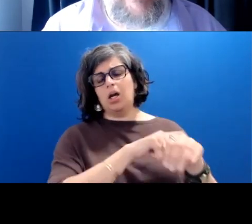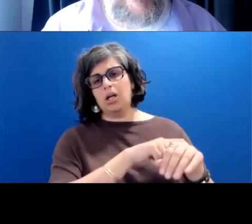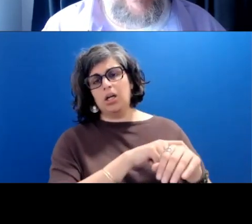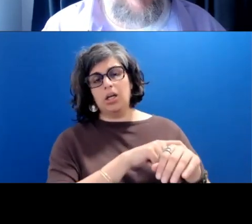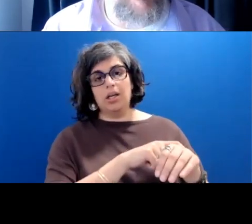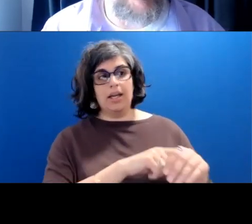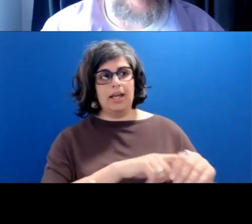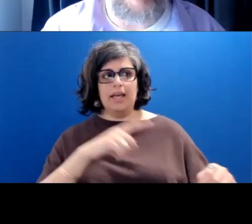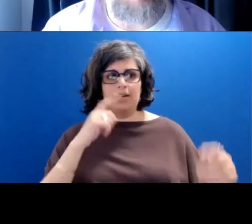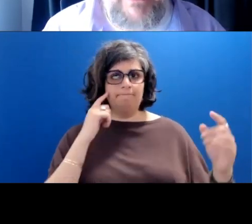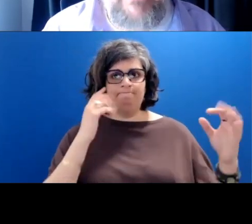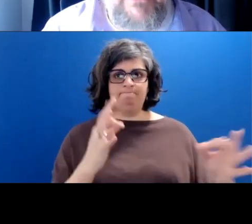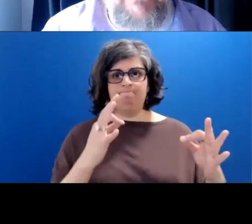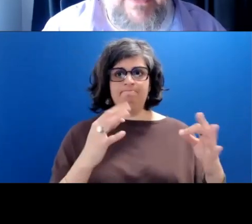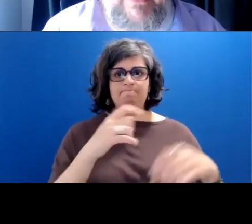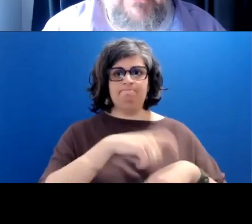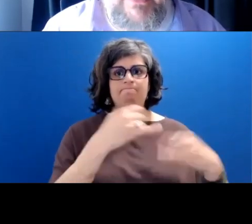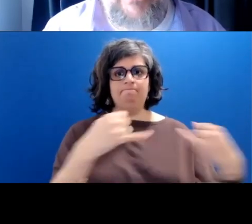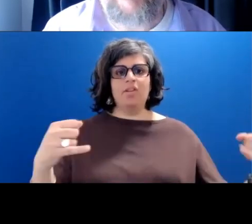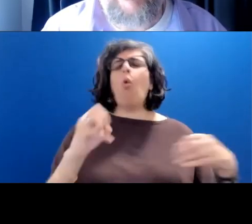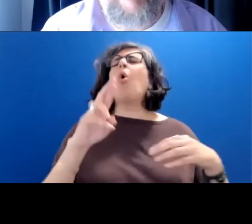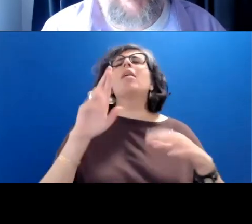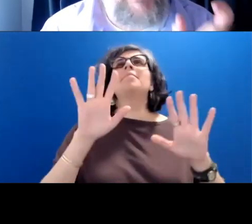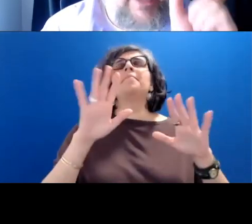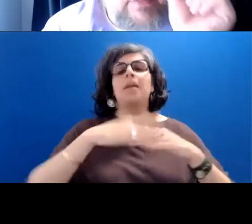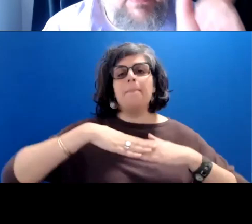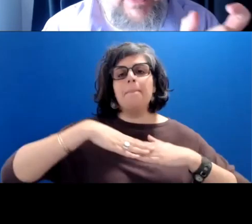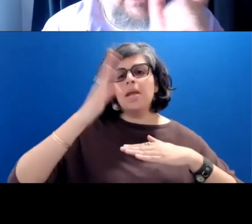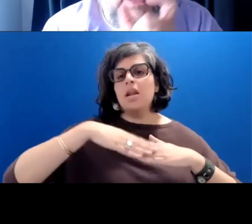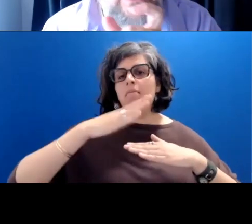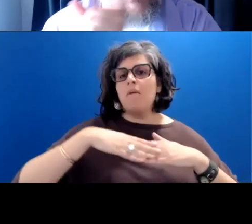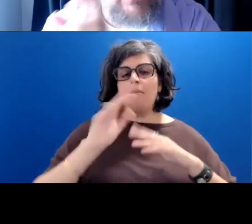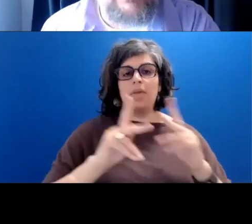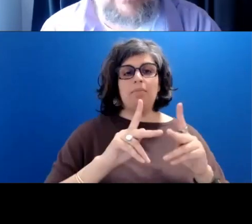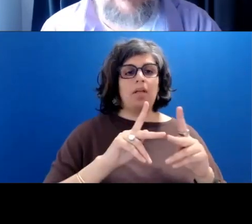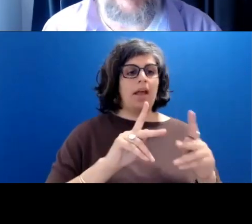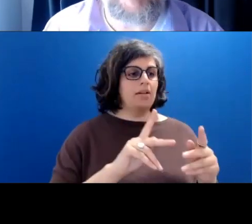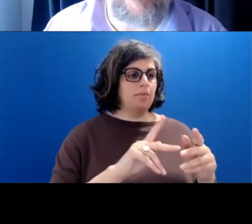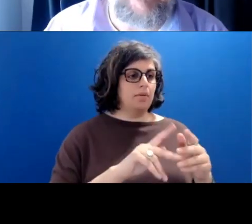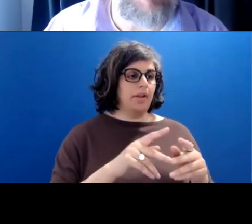or at least a minimum timeline that people had to spend in each of these segments